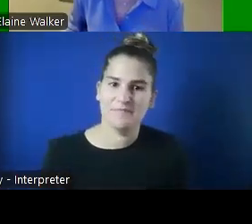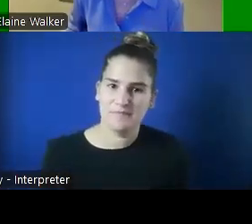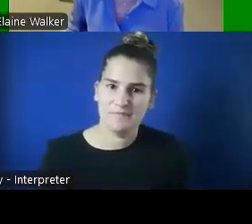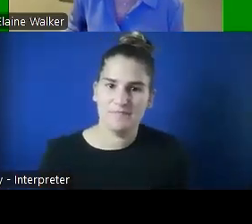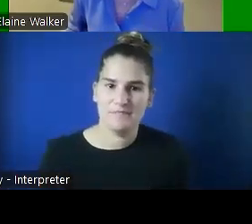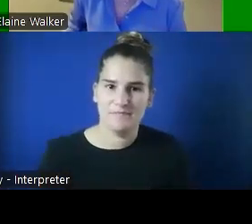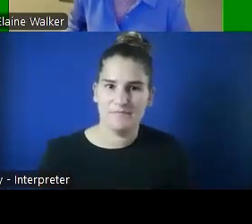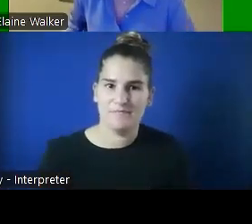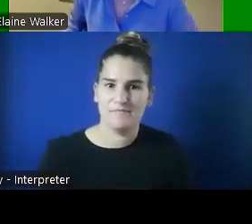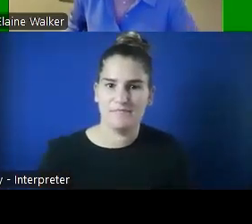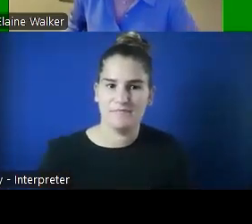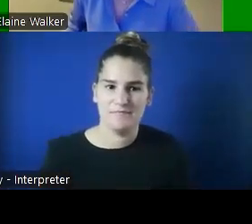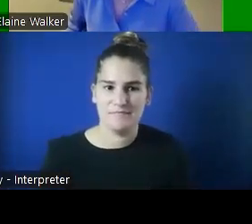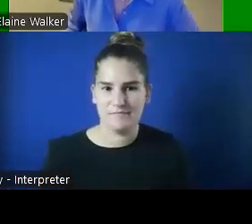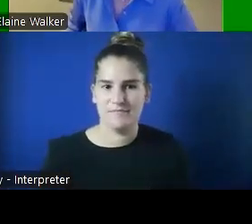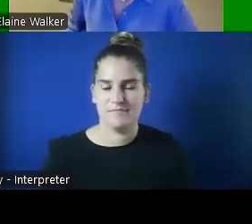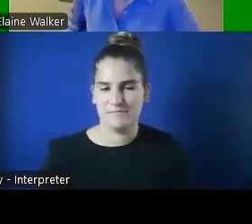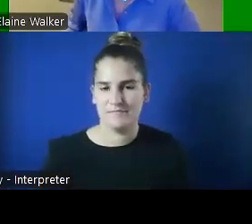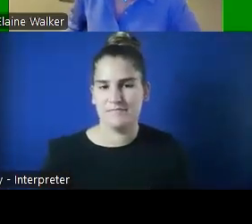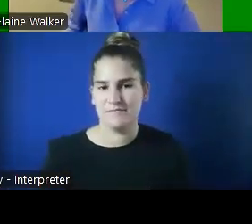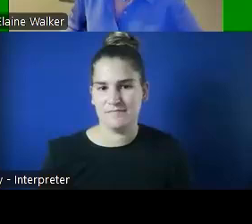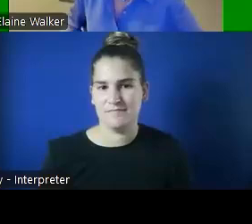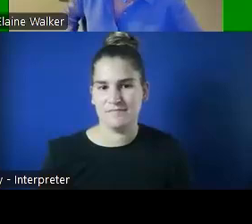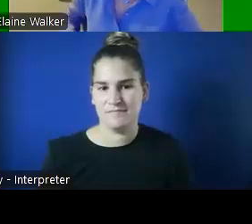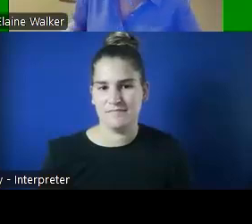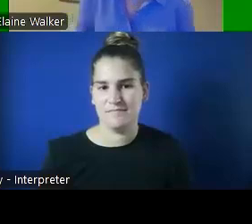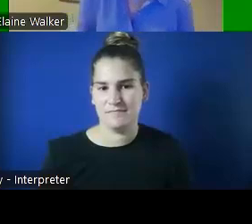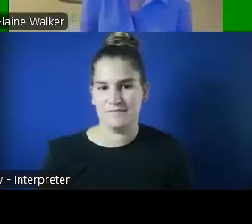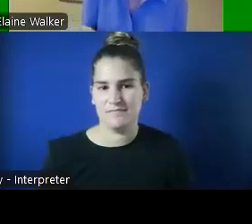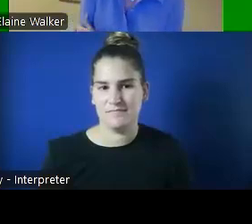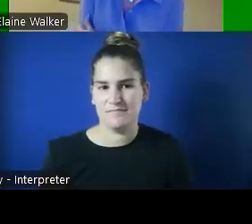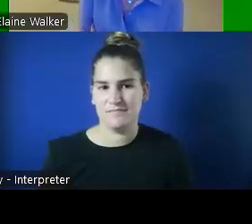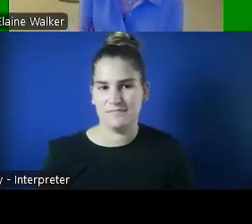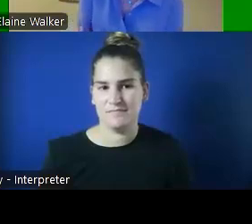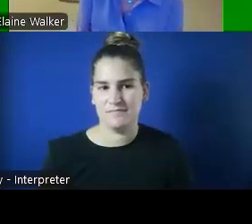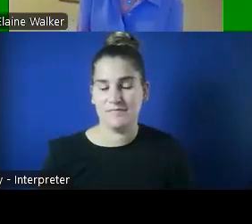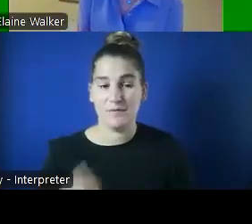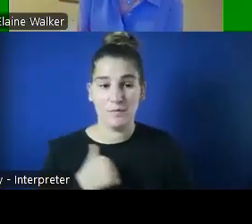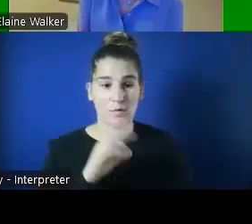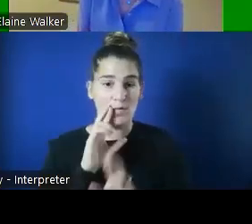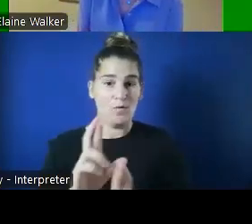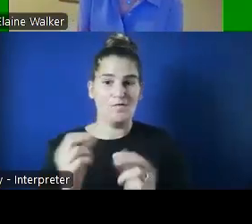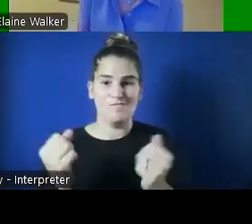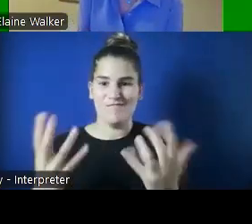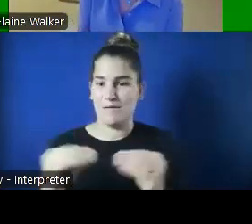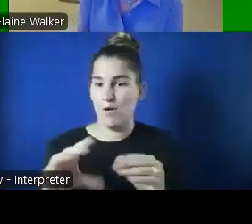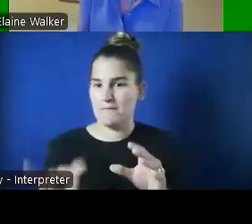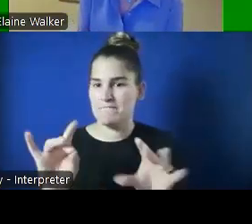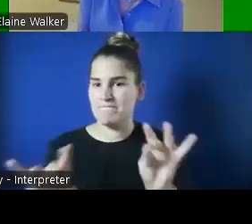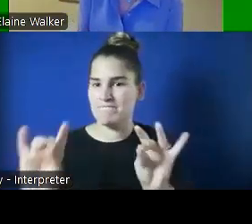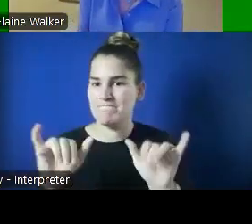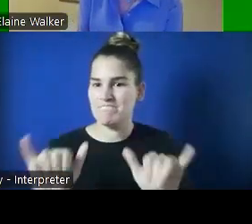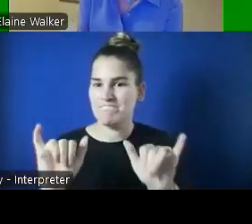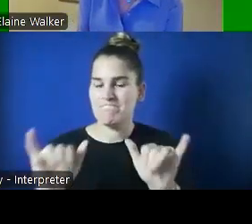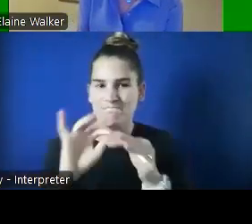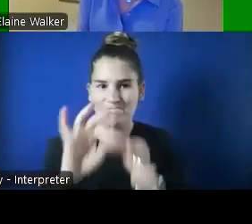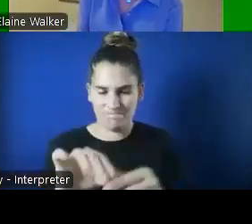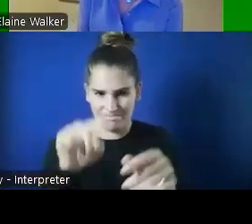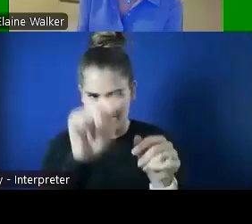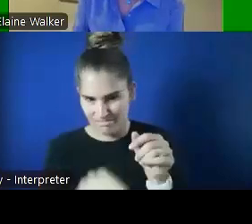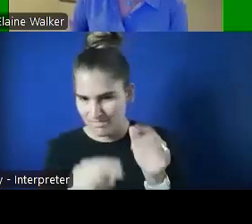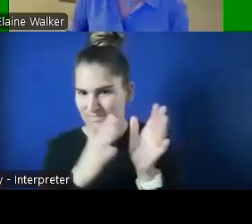22 q11 so we are hoping that we'll have many more findings on these studies of individuals